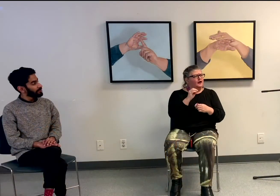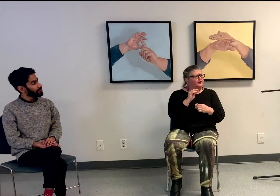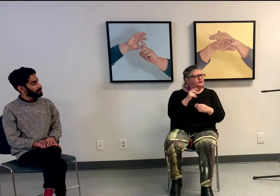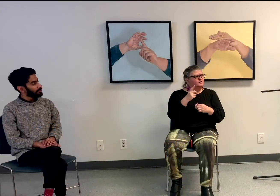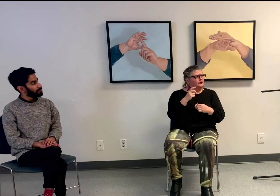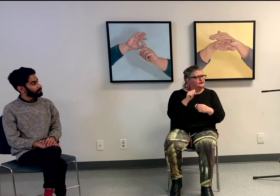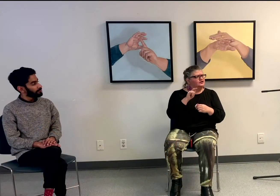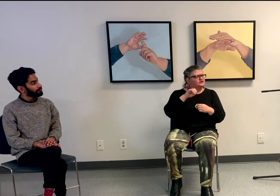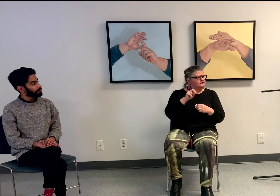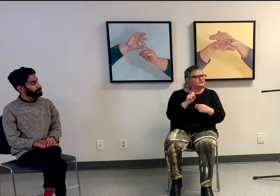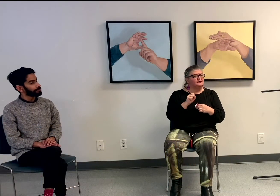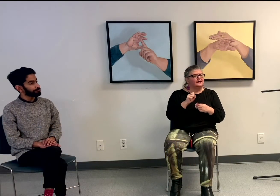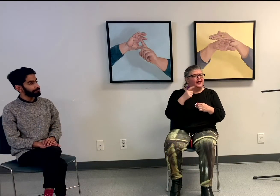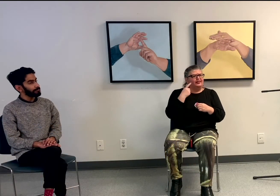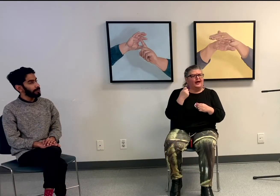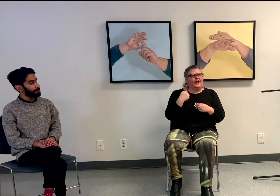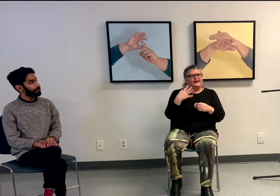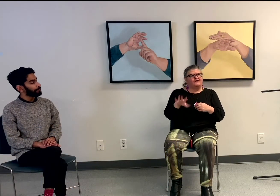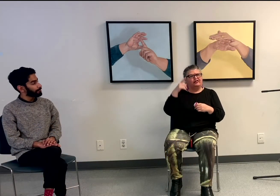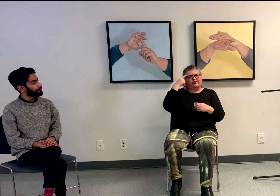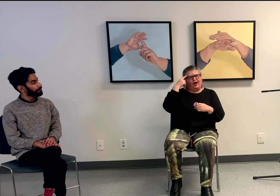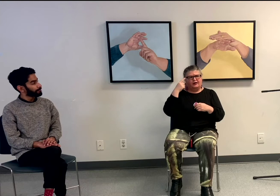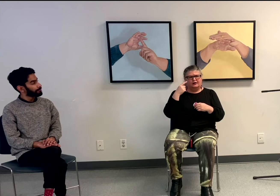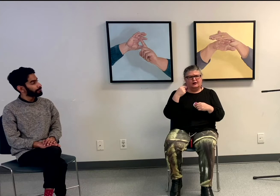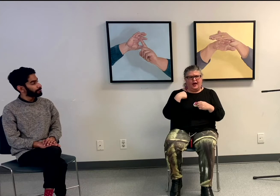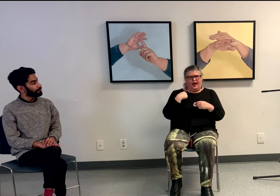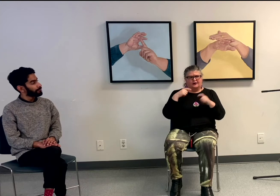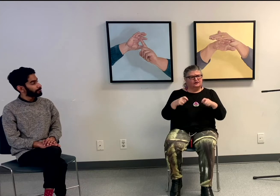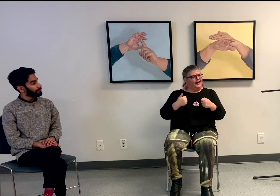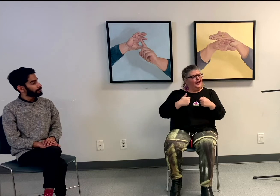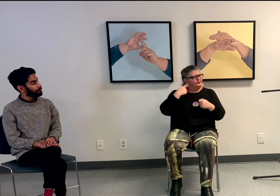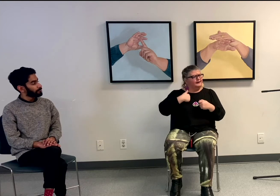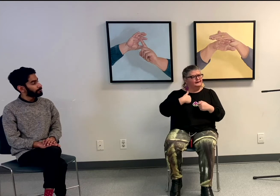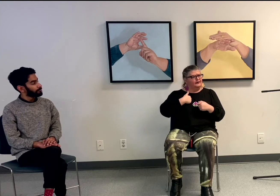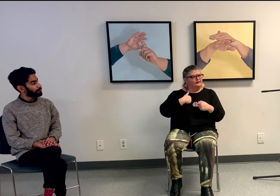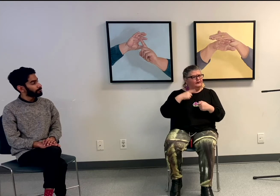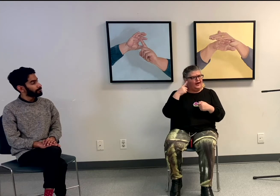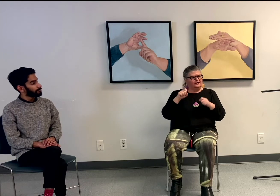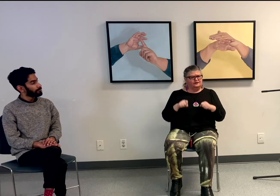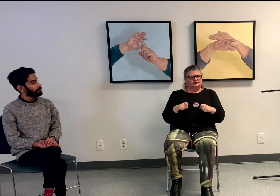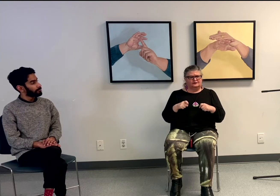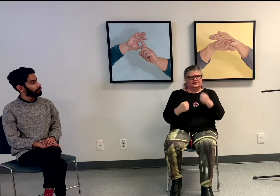You know, I've always just matched the hearing world and I've never really thought about